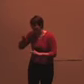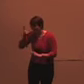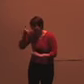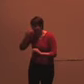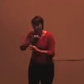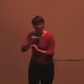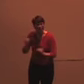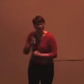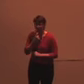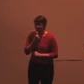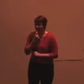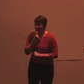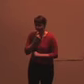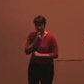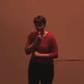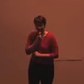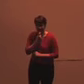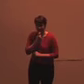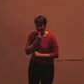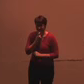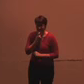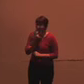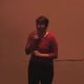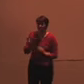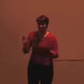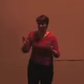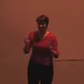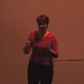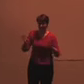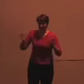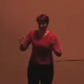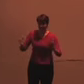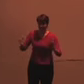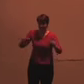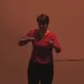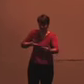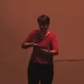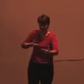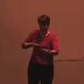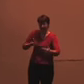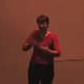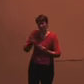So inside of this big box is outside.